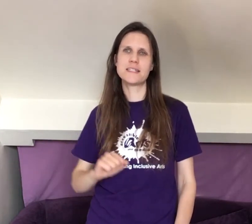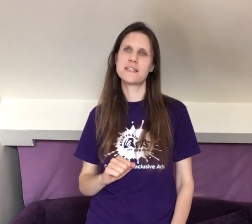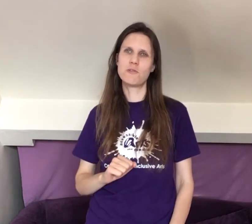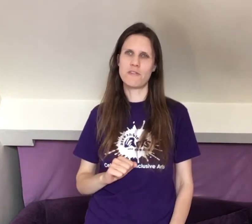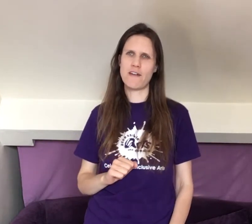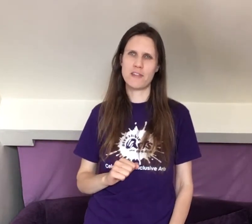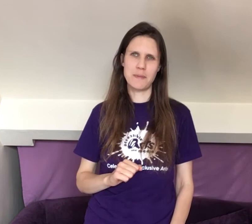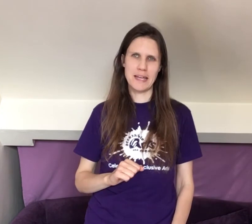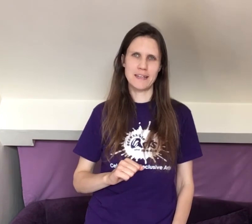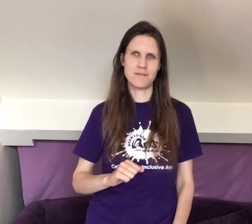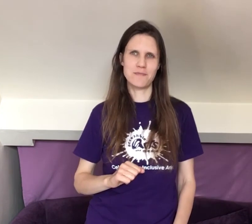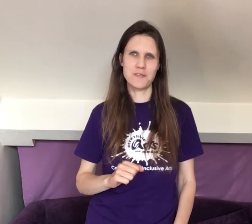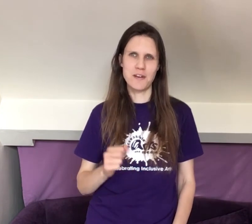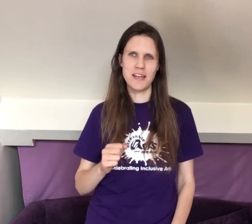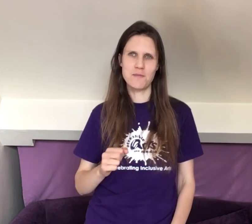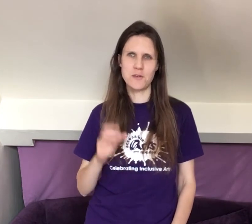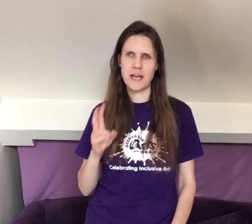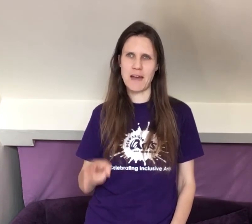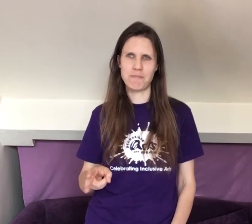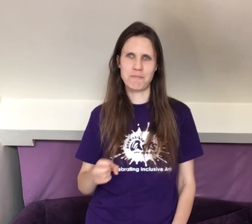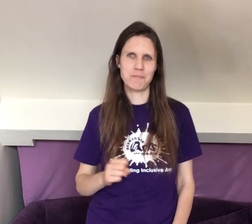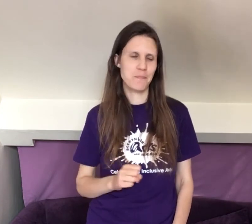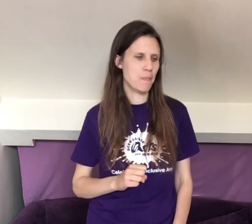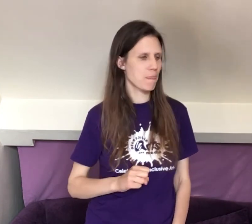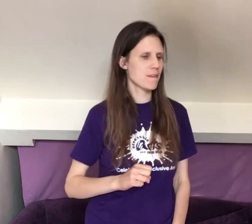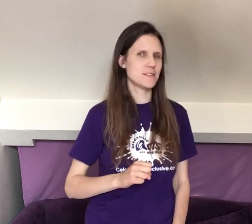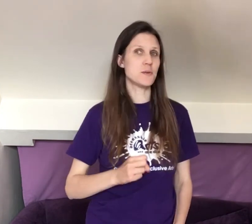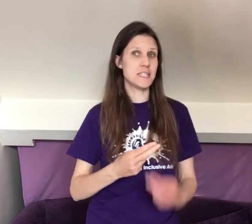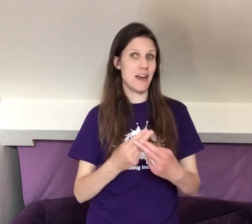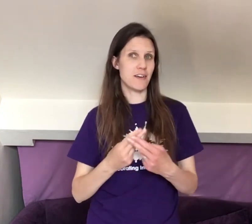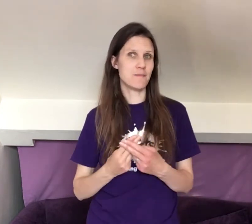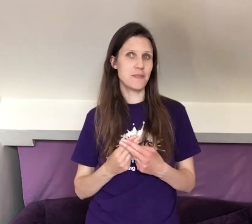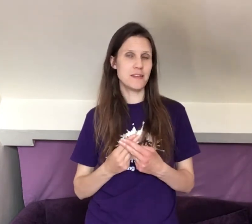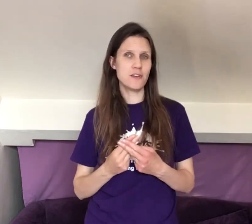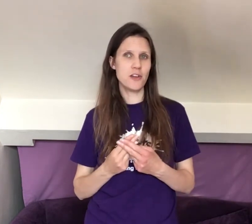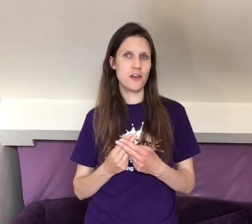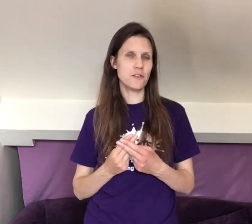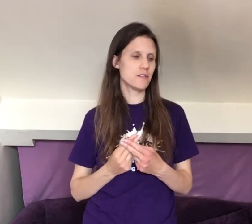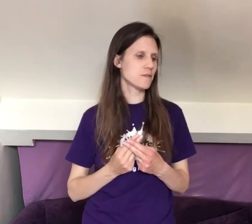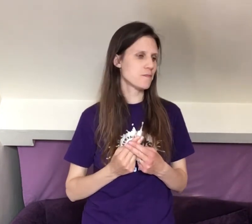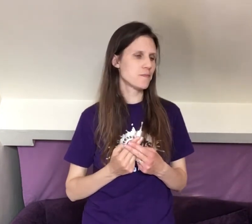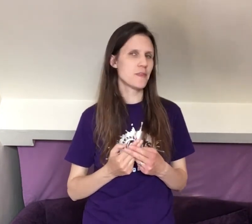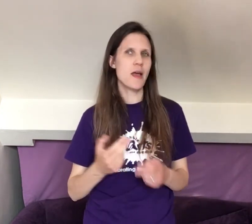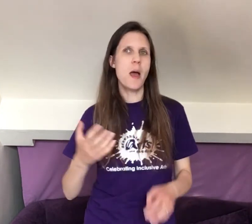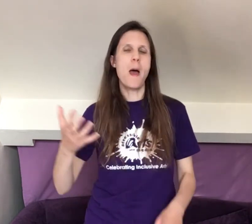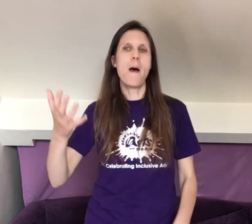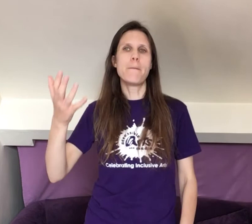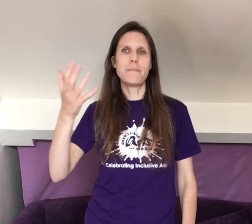Let’s sing all of that from the beginning. Ready? We’ll do it again. Let’s do it together. There’s our note.